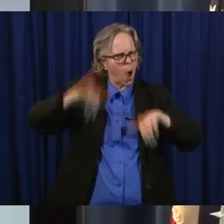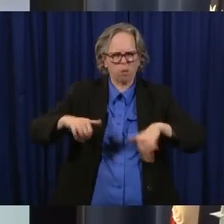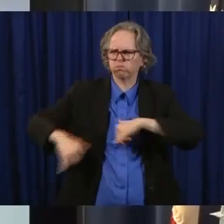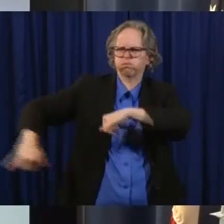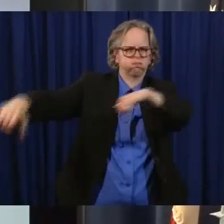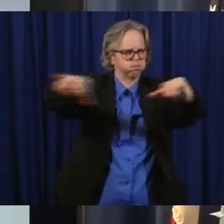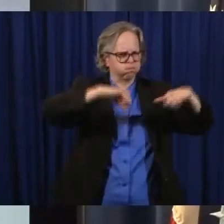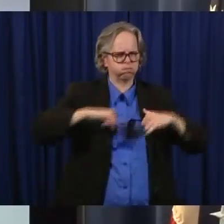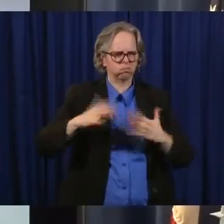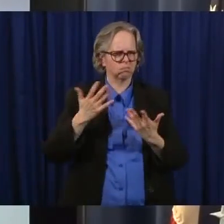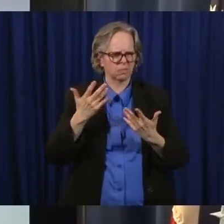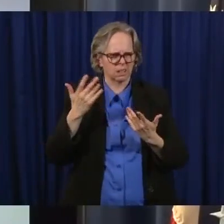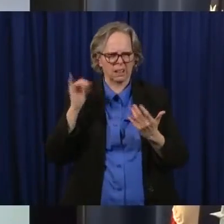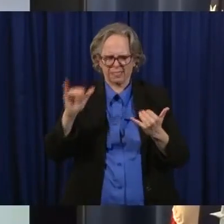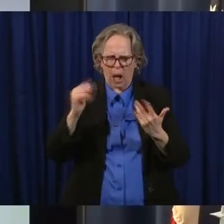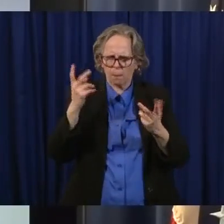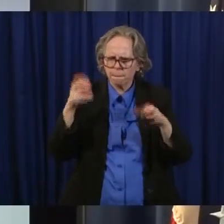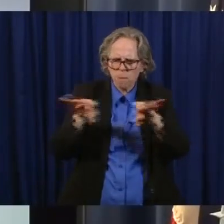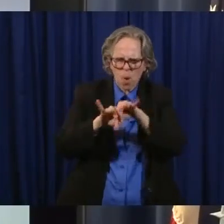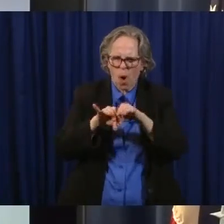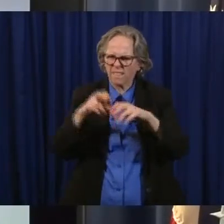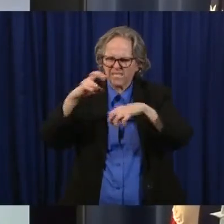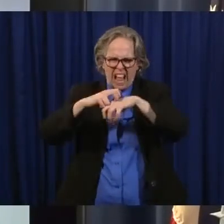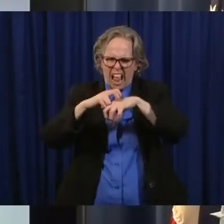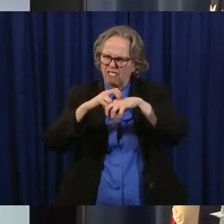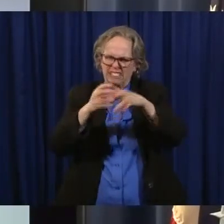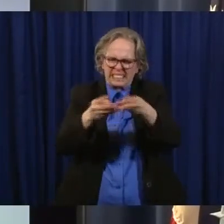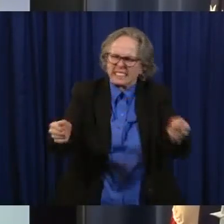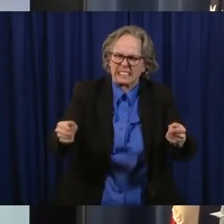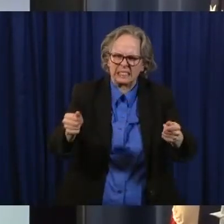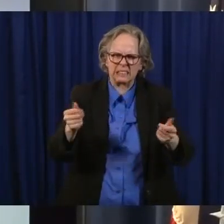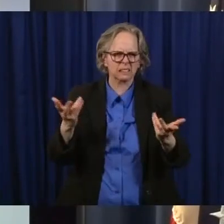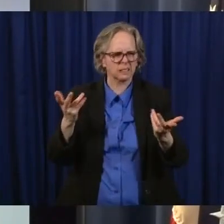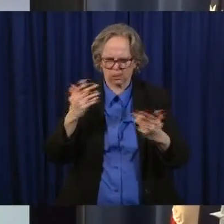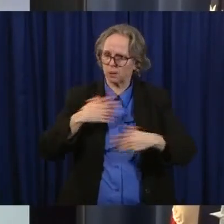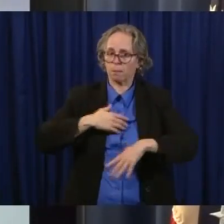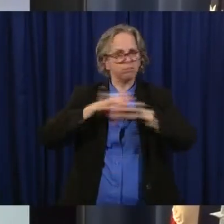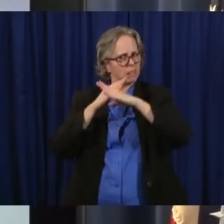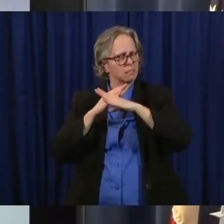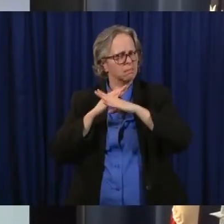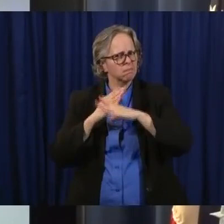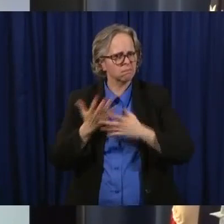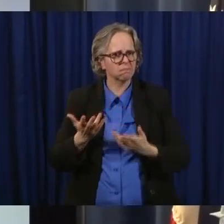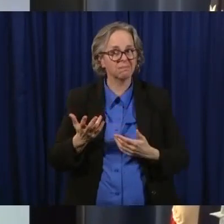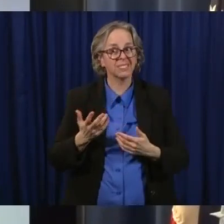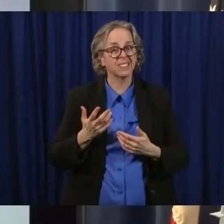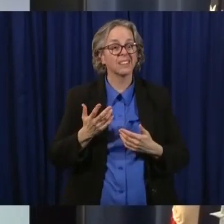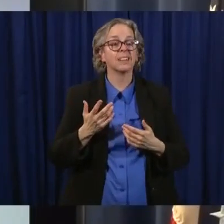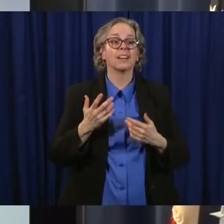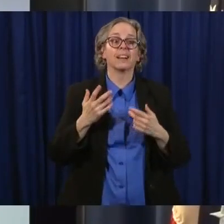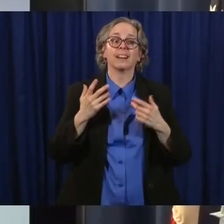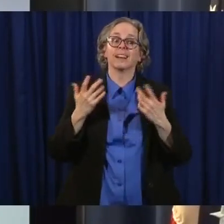REGULARLY. THAT HAS ITS OWN LEVEL OF EFFECT THAT WE KNOW HOW MUCH OF THE VIRUS IT WILL REMOVE OR KILL IN